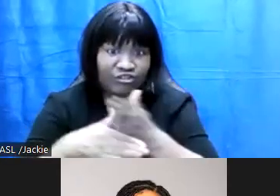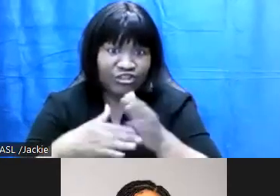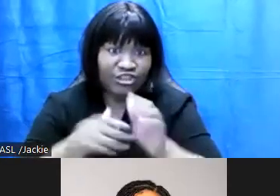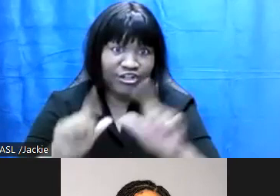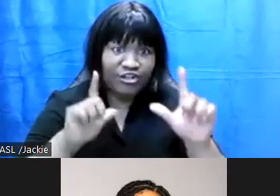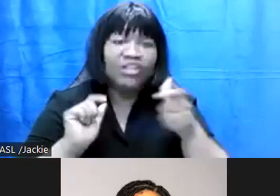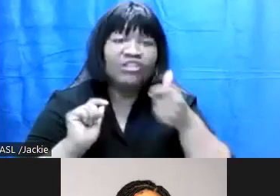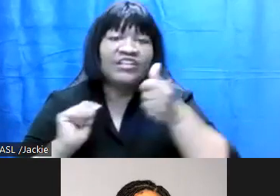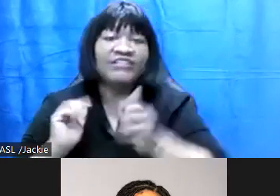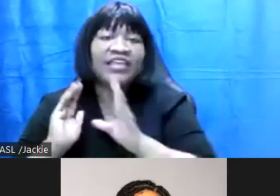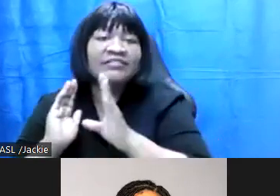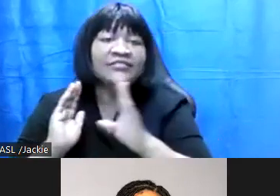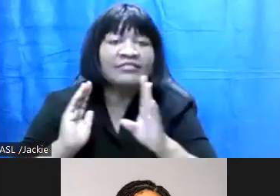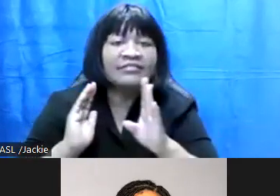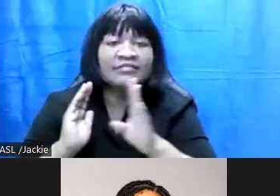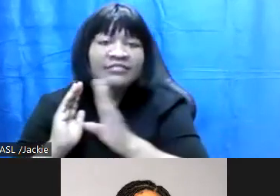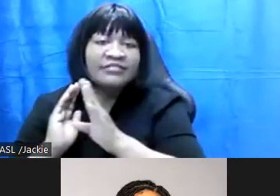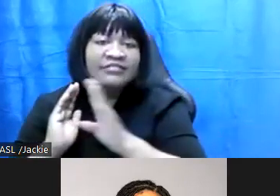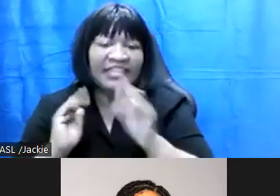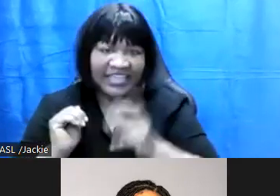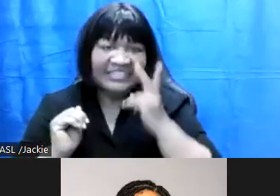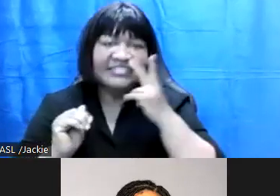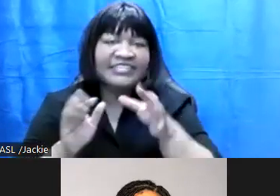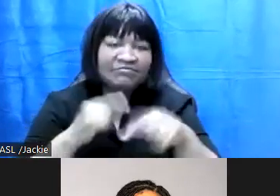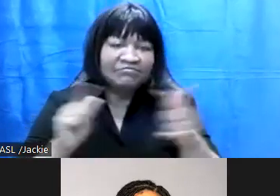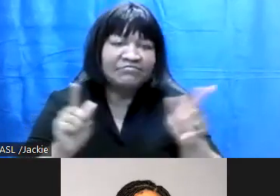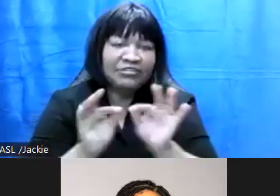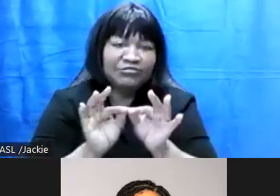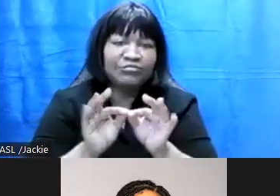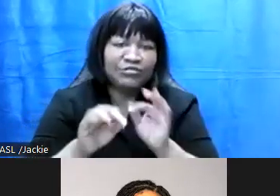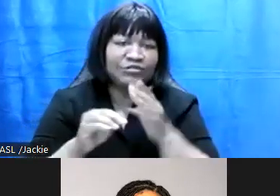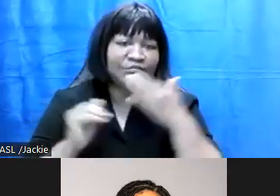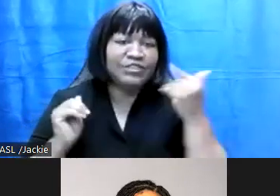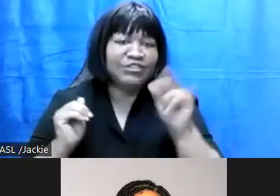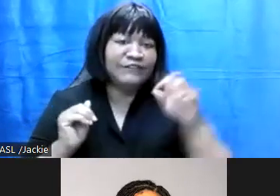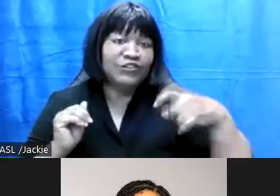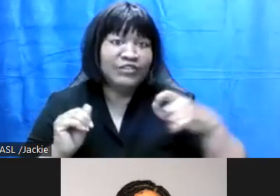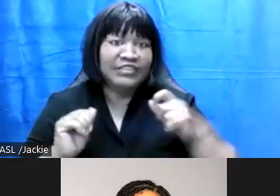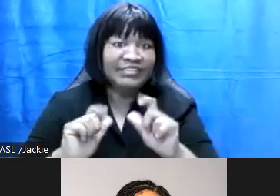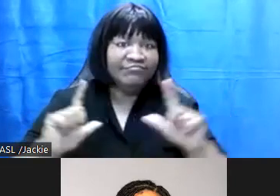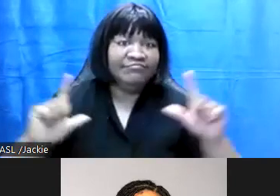screen so you can see interpreters better if you need interpretation.